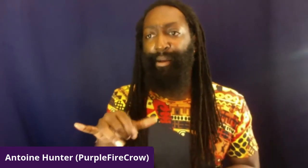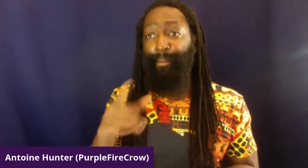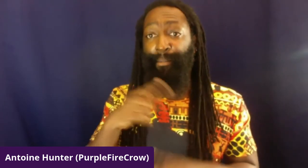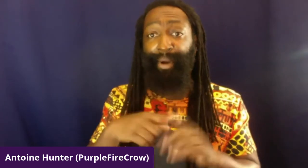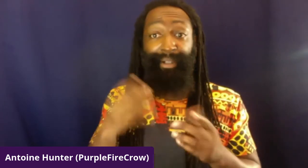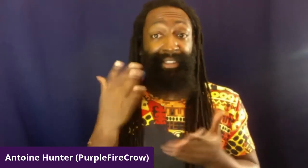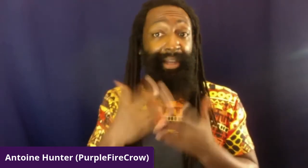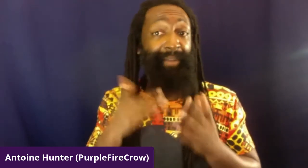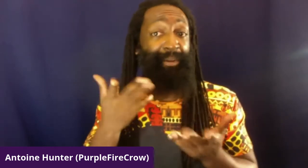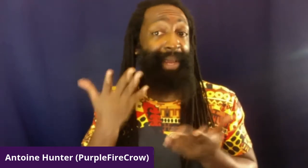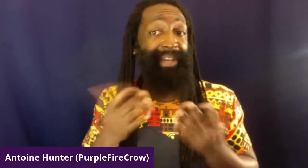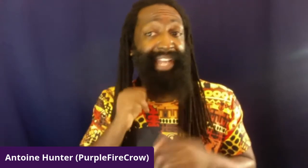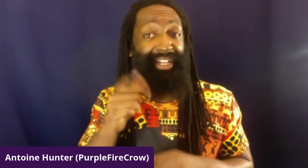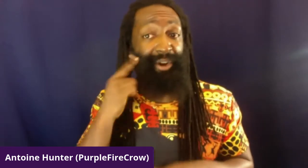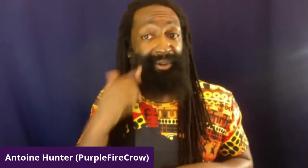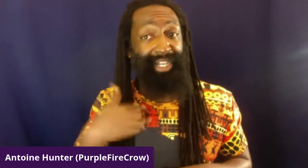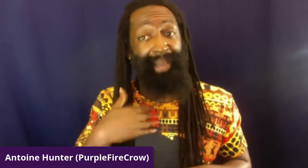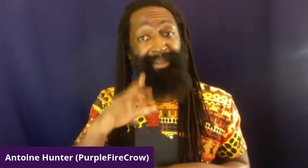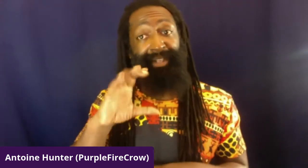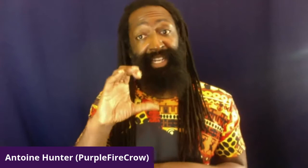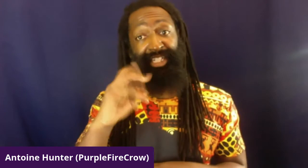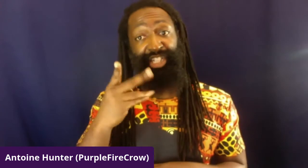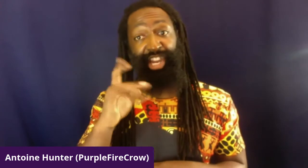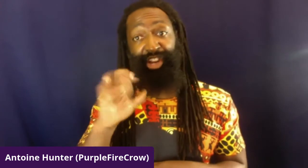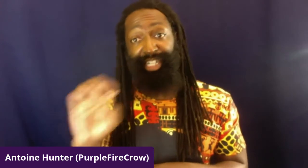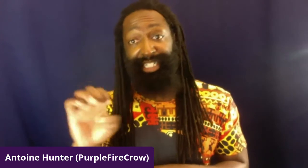But some of you might not know about the charities.